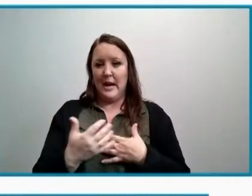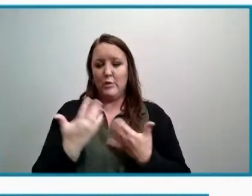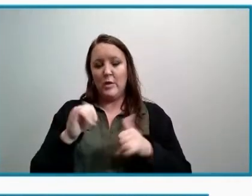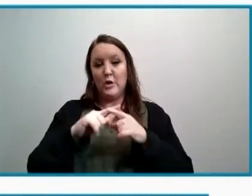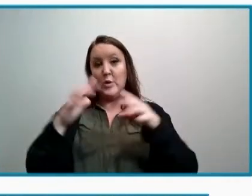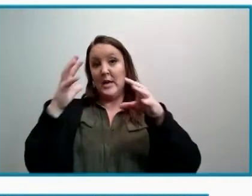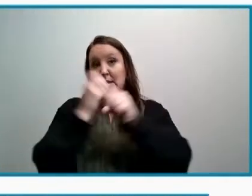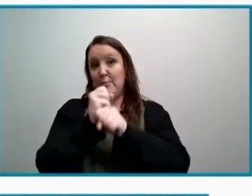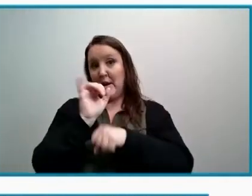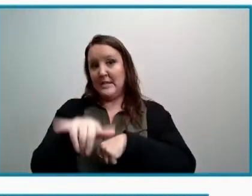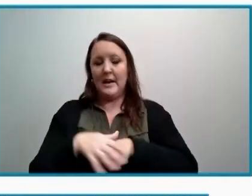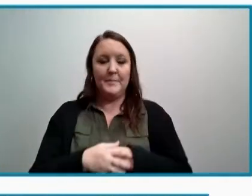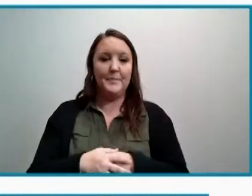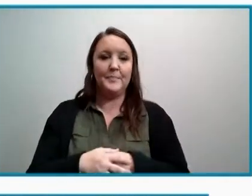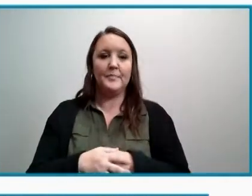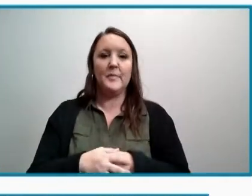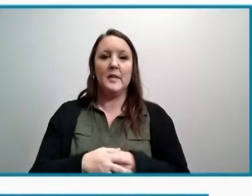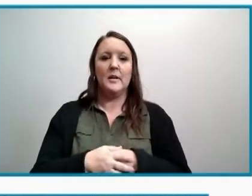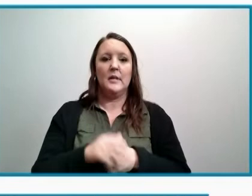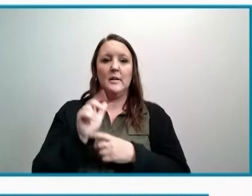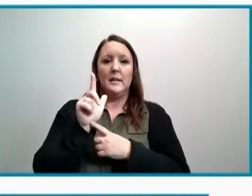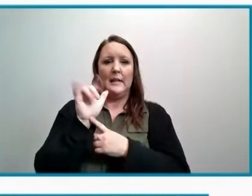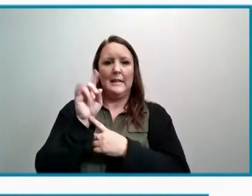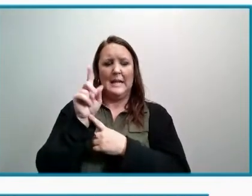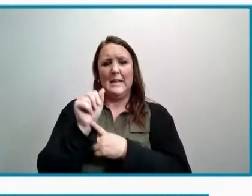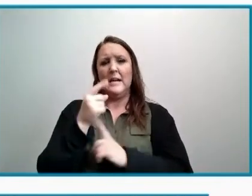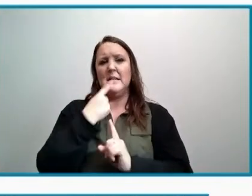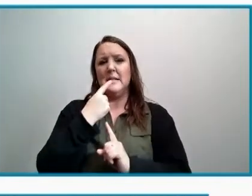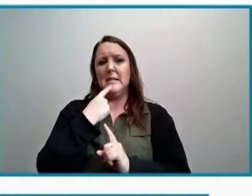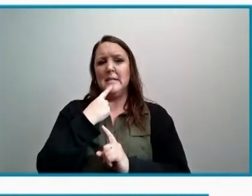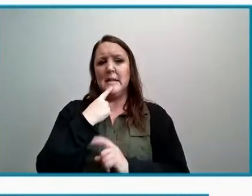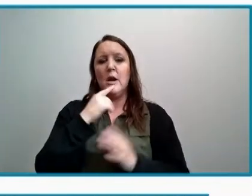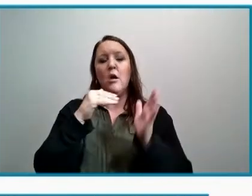Lida says that often when the arts sector is raised,